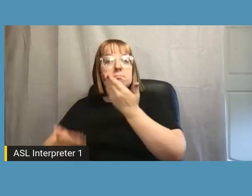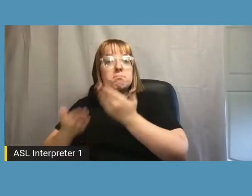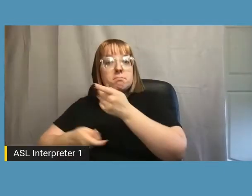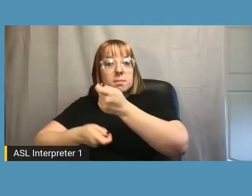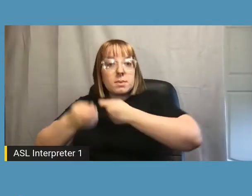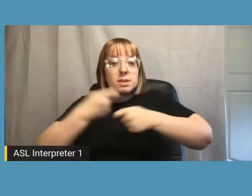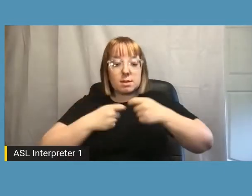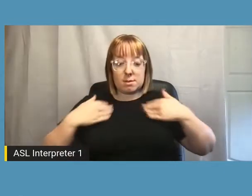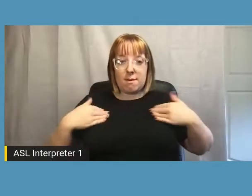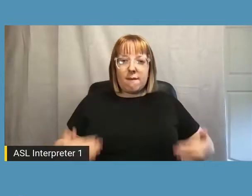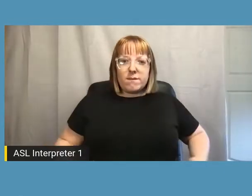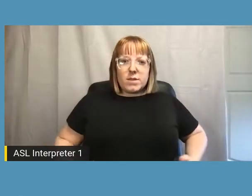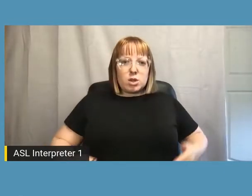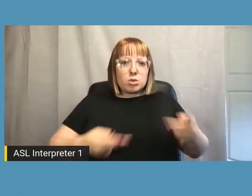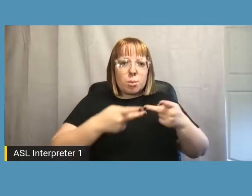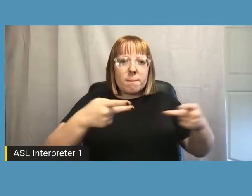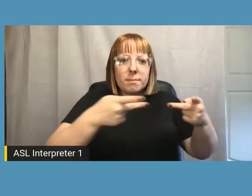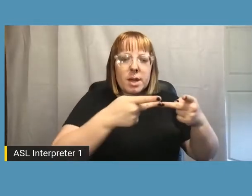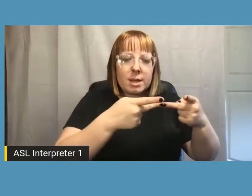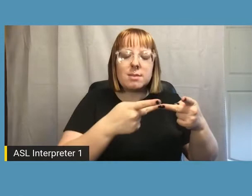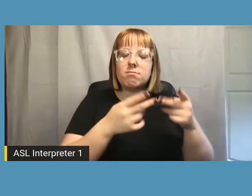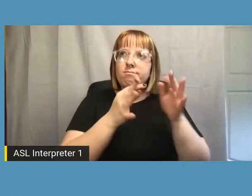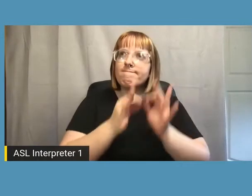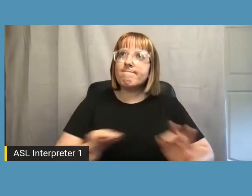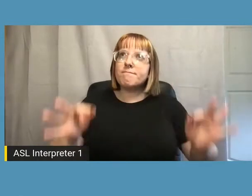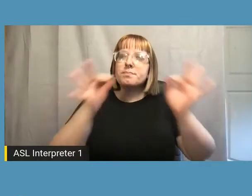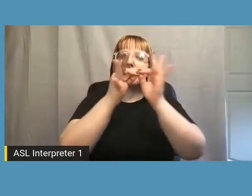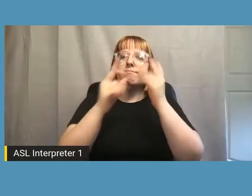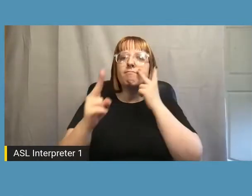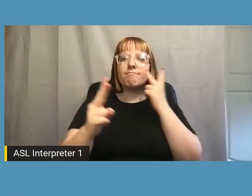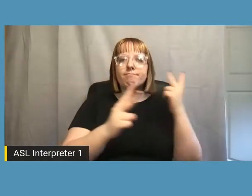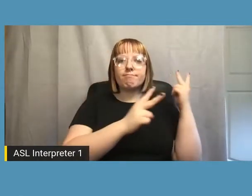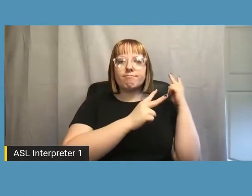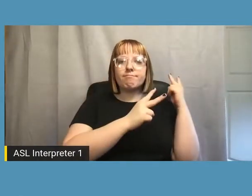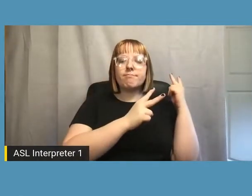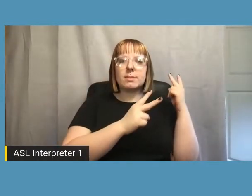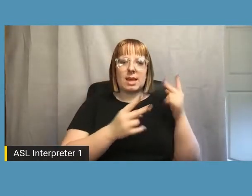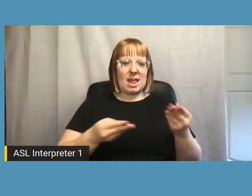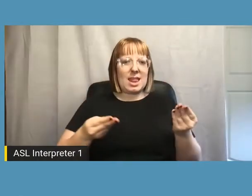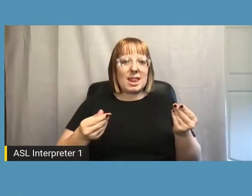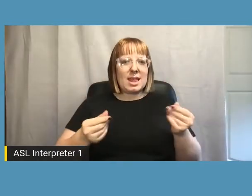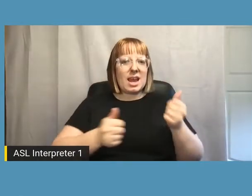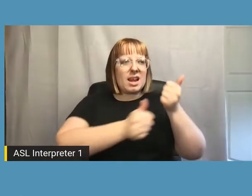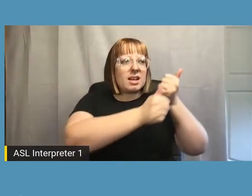place it is important to reflect on the land that we each occupy and honor the indigenous people who